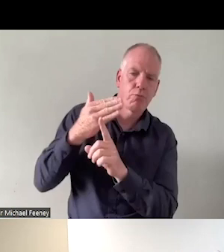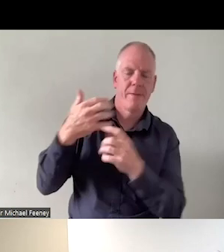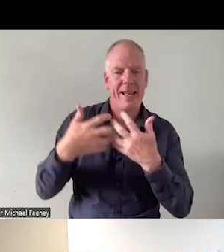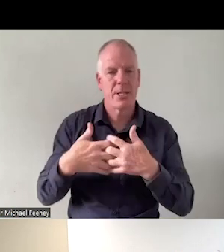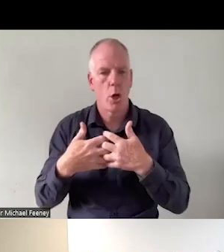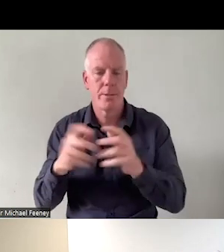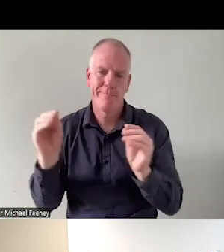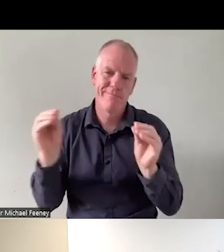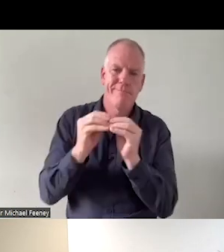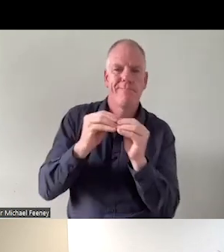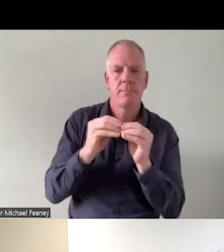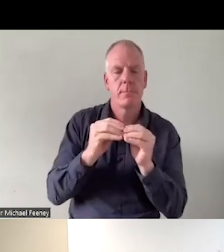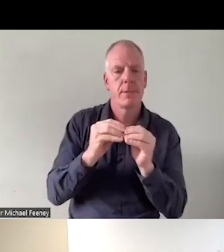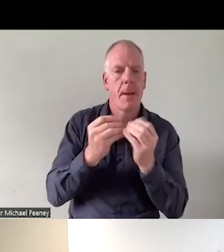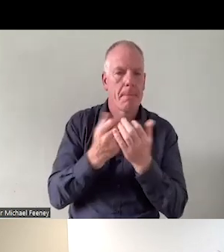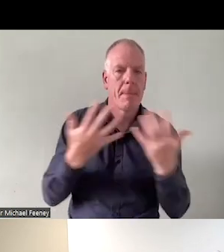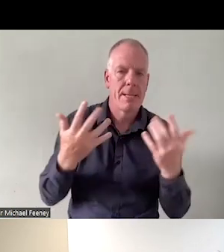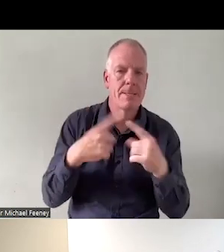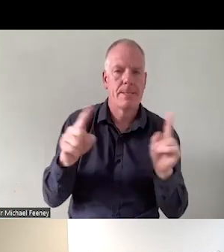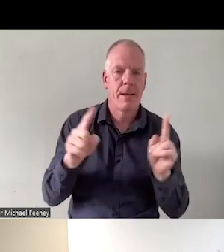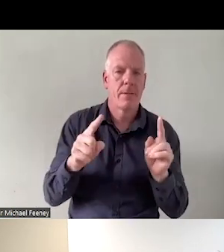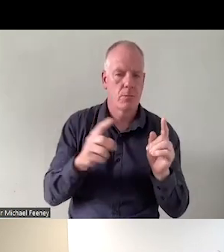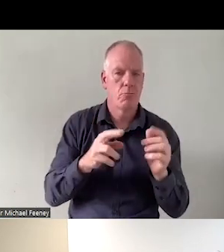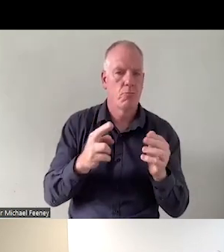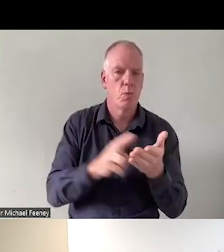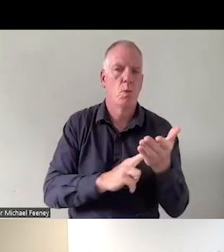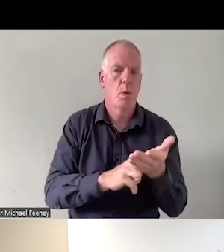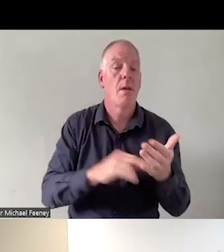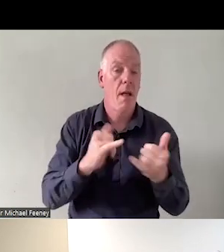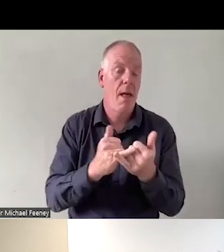to allow it to be used for a multitude of other purposes, like audio description.